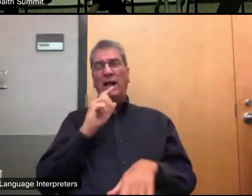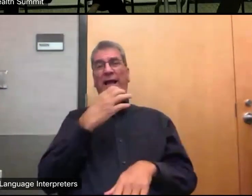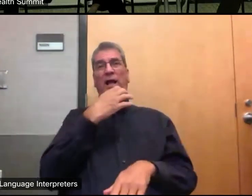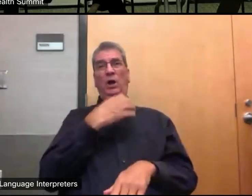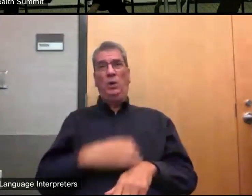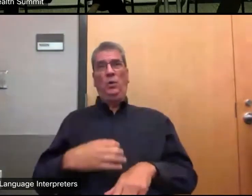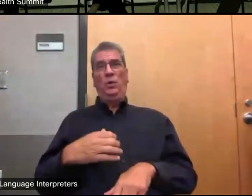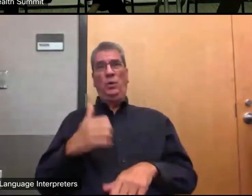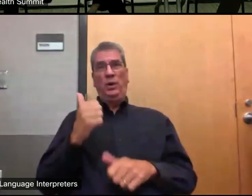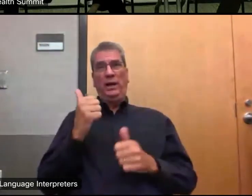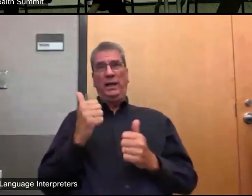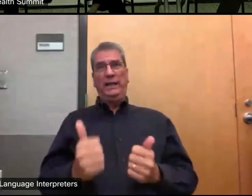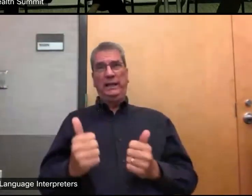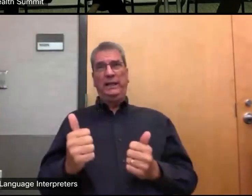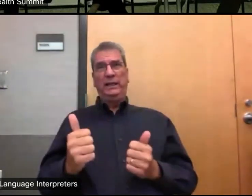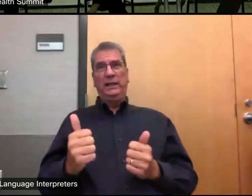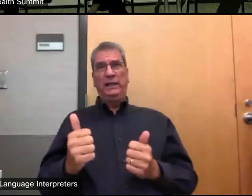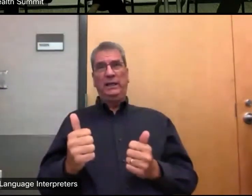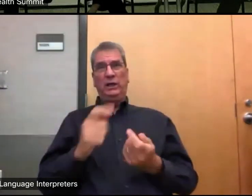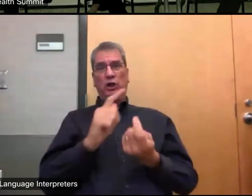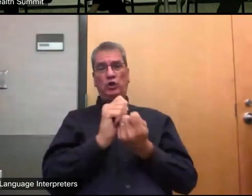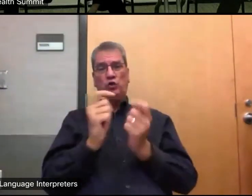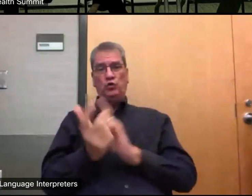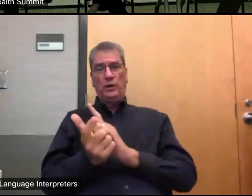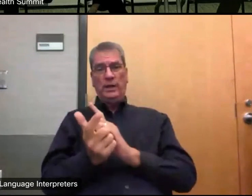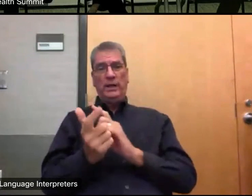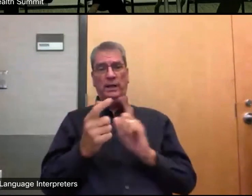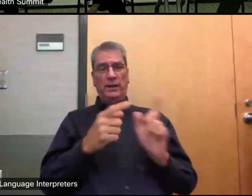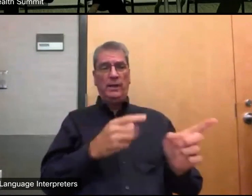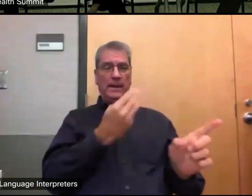crowdsource. Translations of materials, and then help them